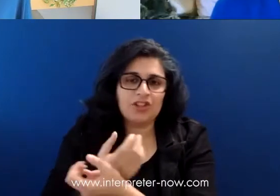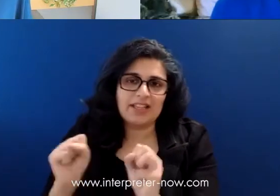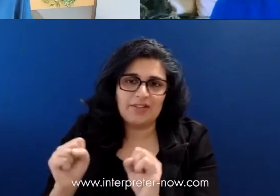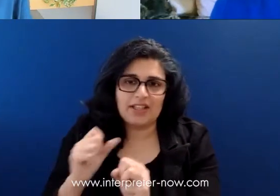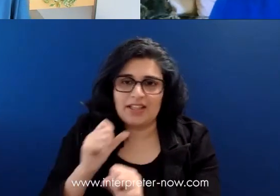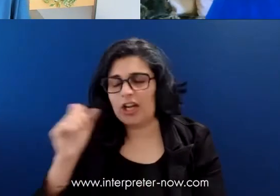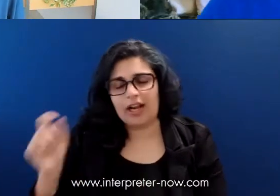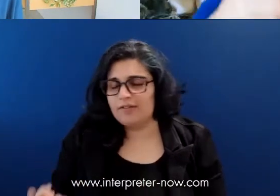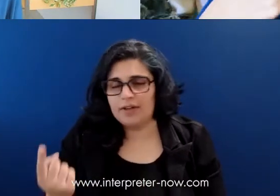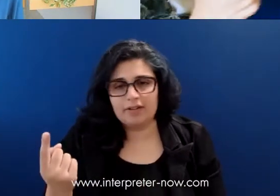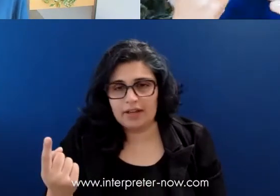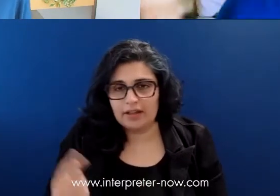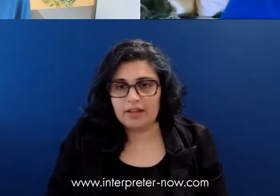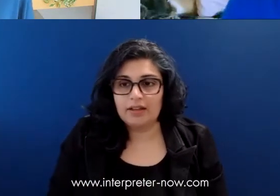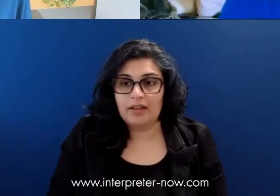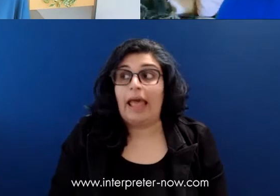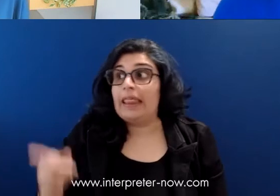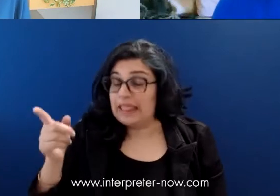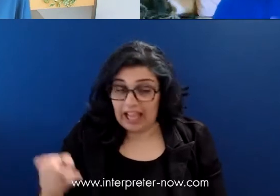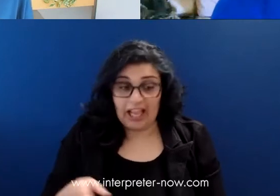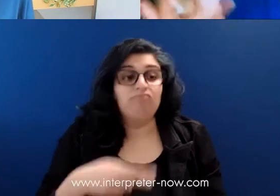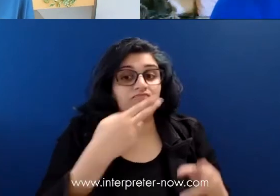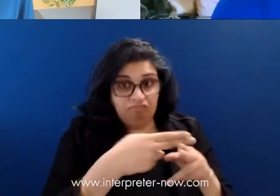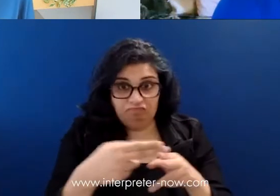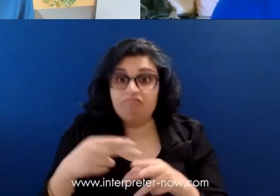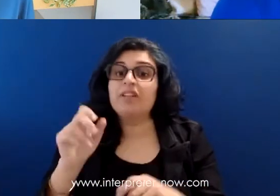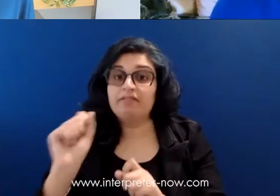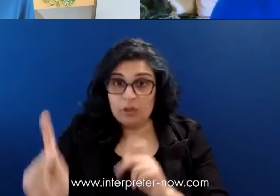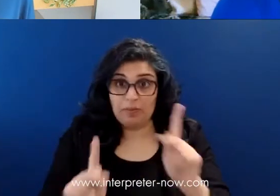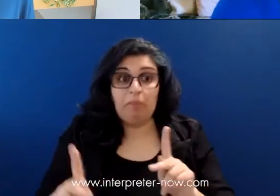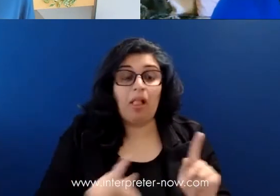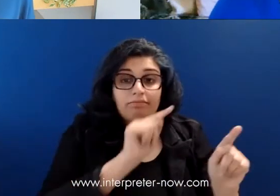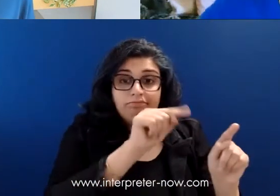Actually, they named a few people that I had no idea were Muslim.